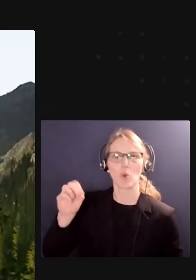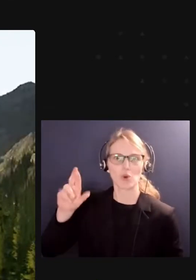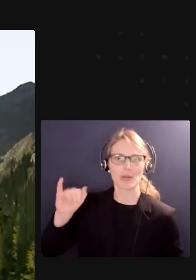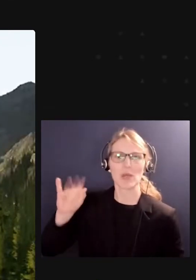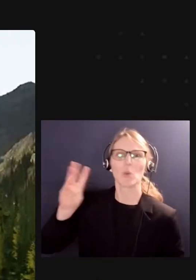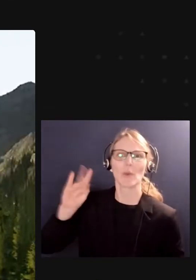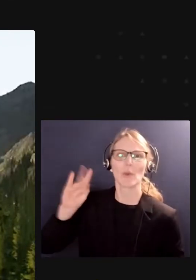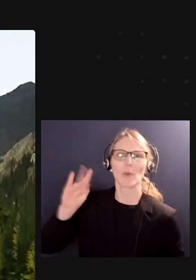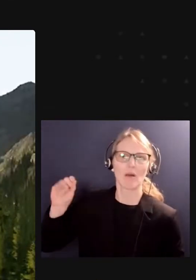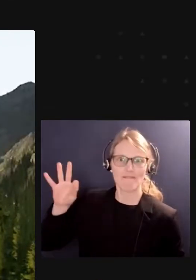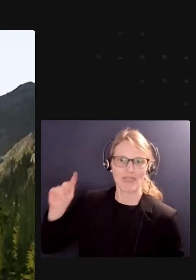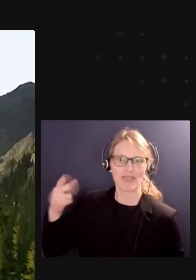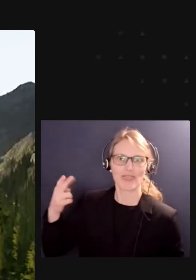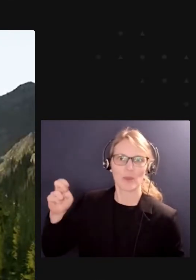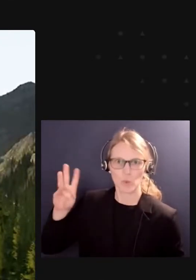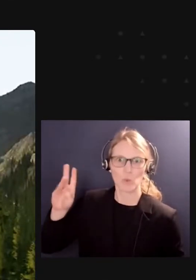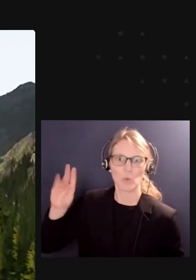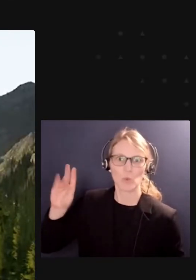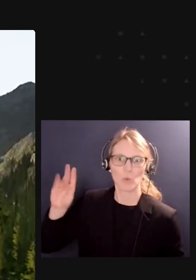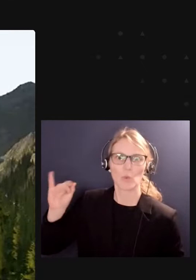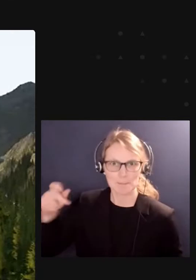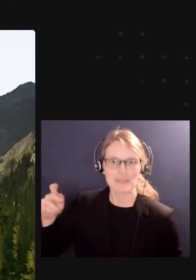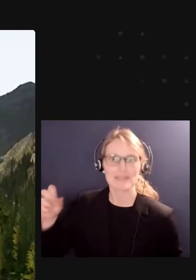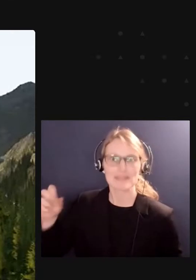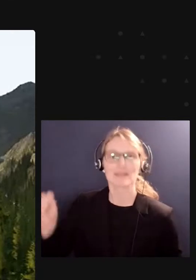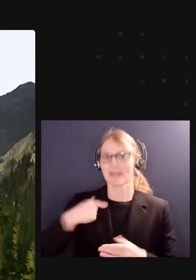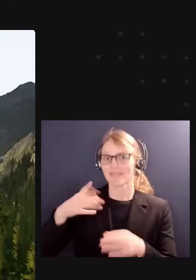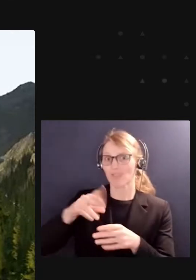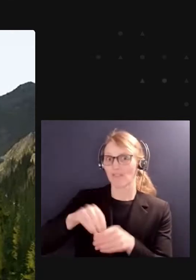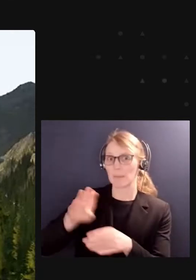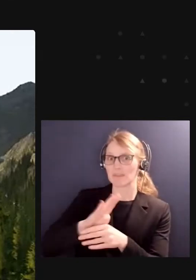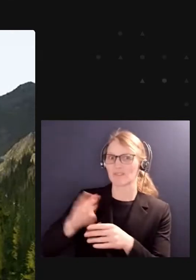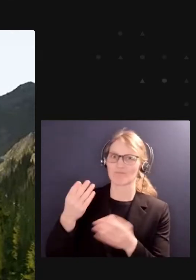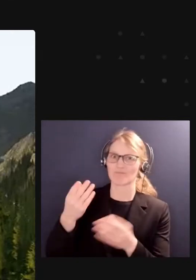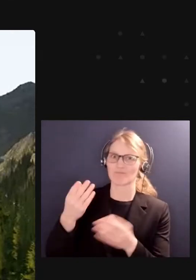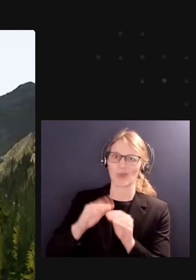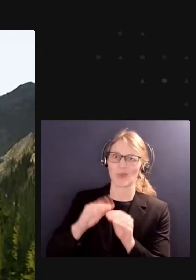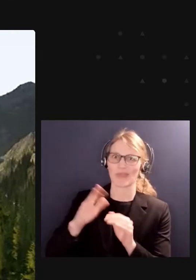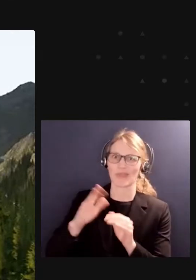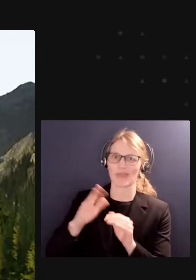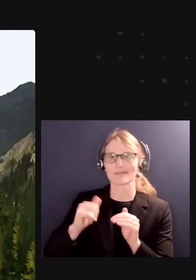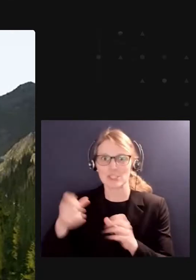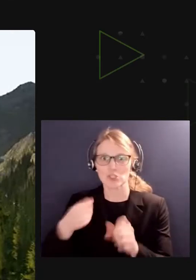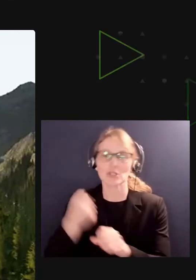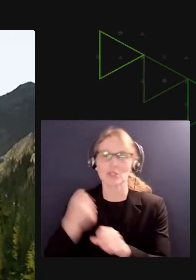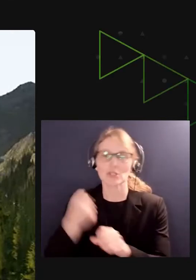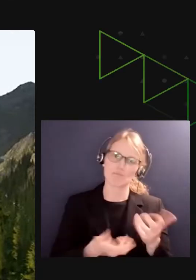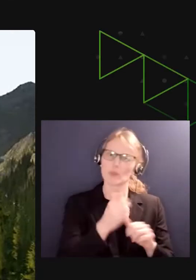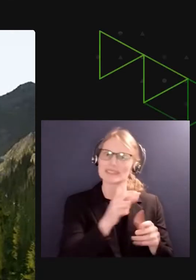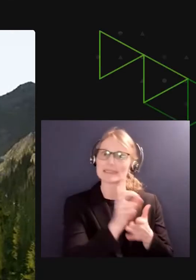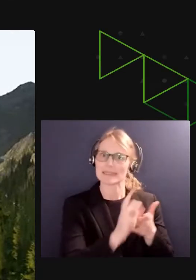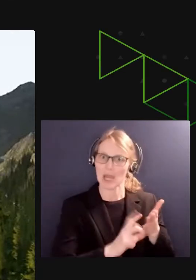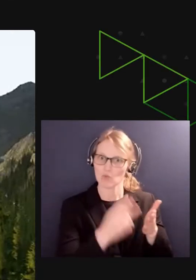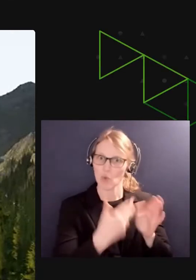for a little over 17 years, mostly in design roles, but at Xbox, only really for about six months.